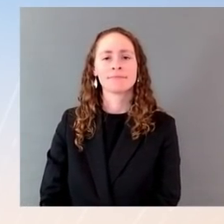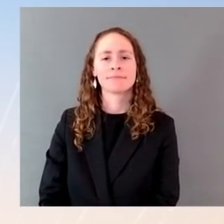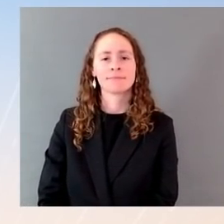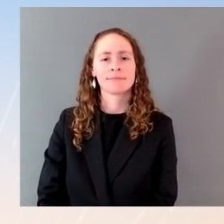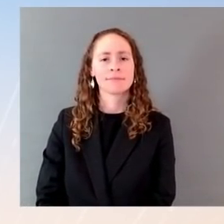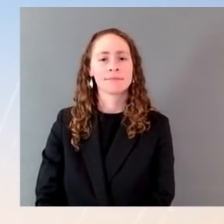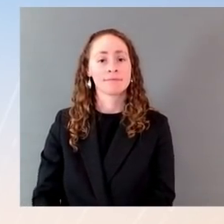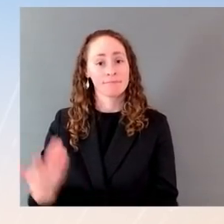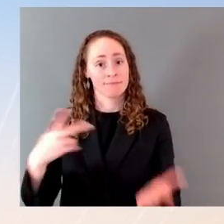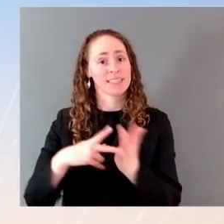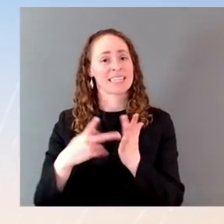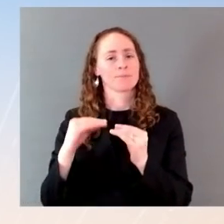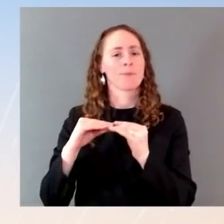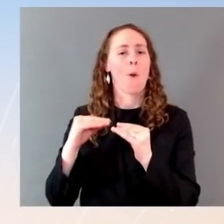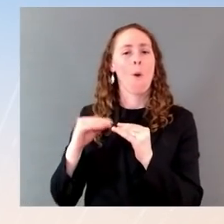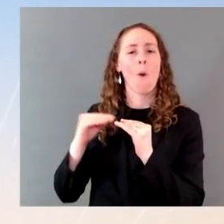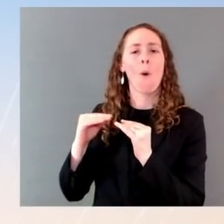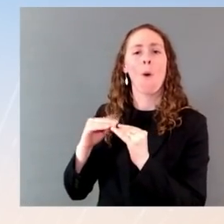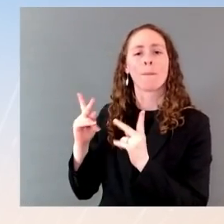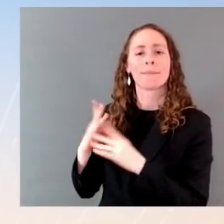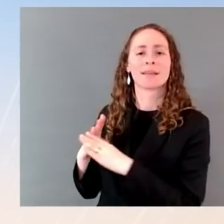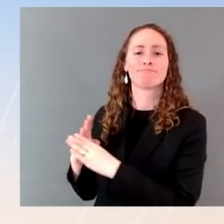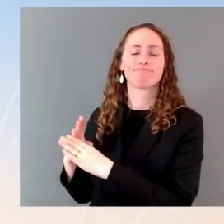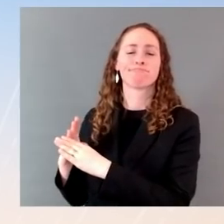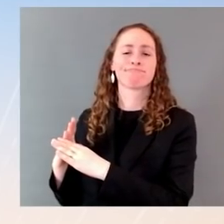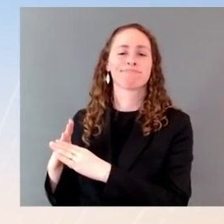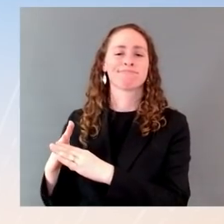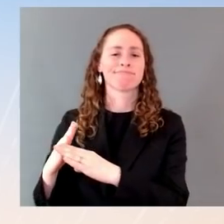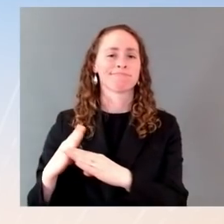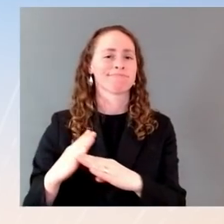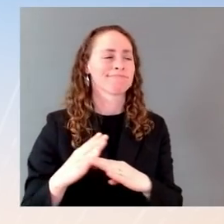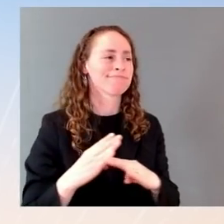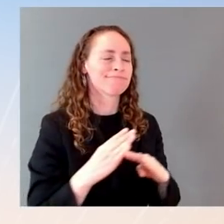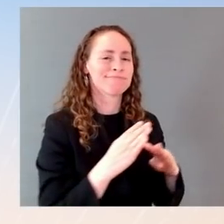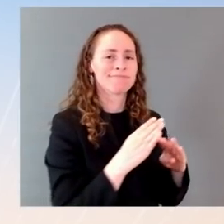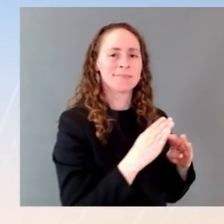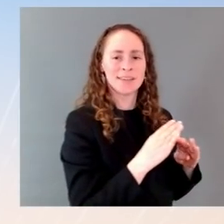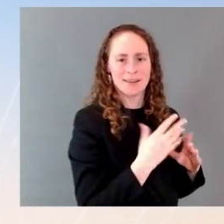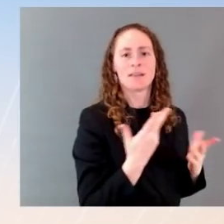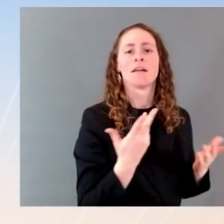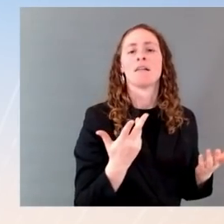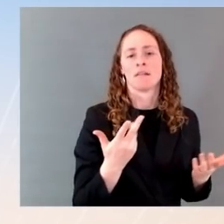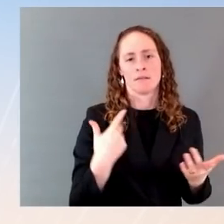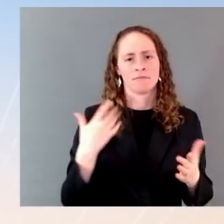80,000 sites -- and we're working with governors and FEMA to ensure we have plenty of easy and convenient locations.